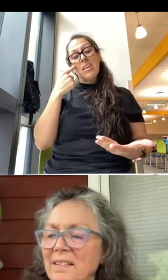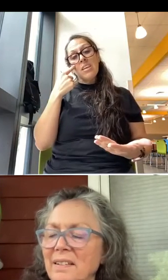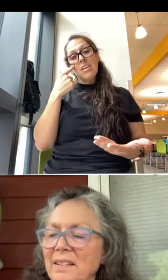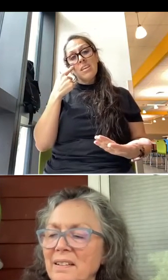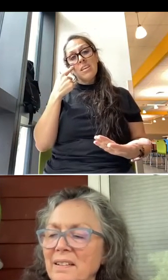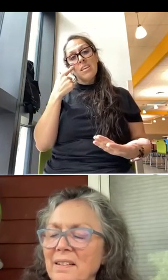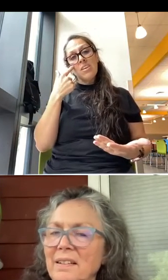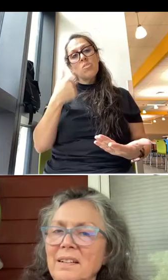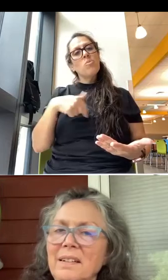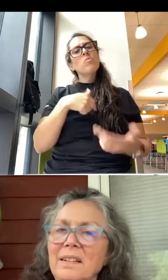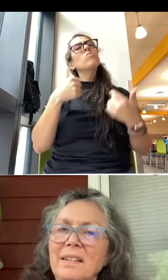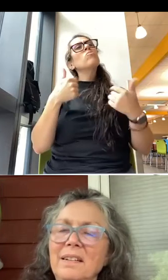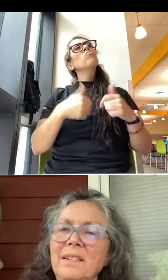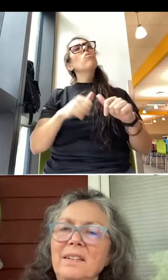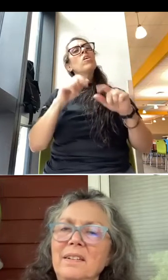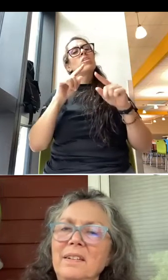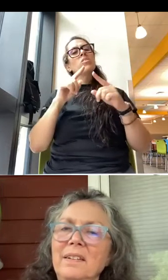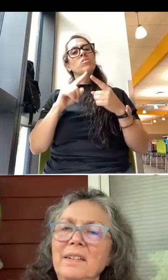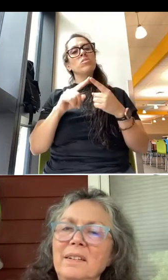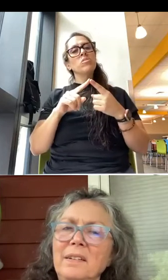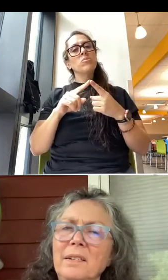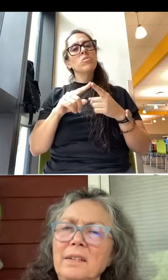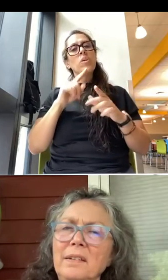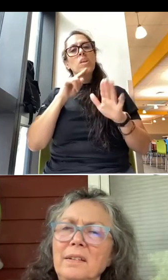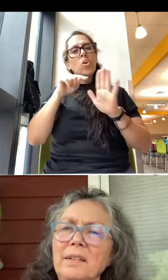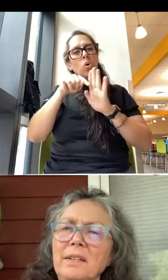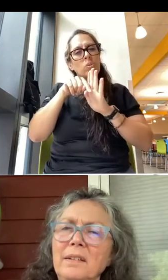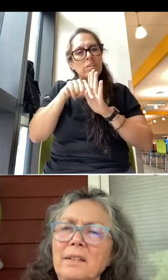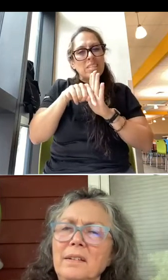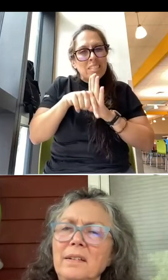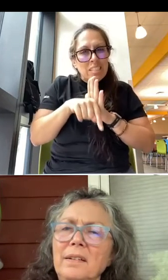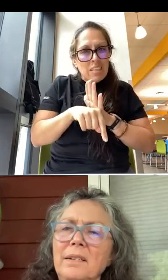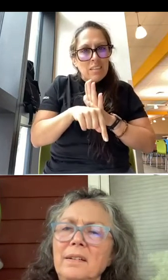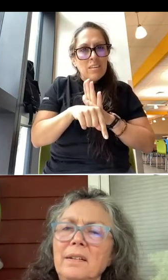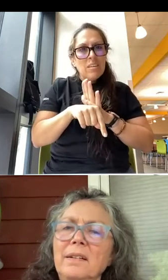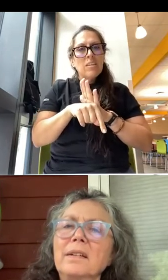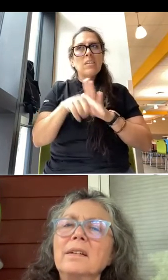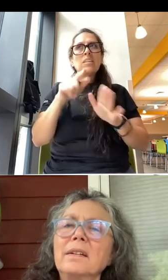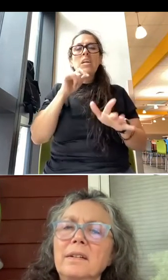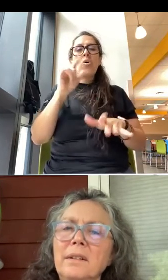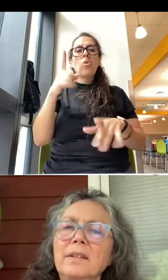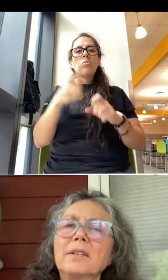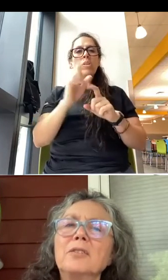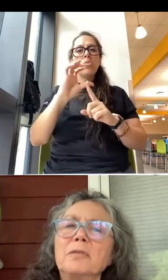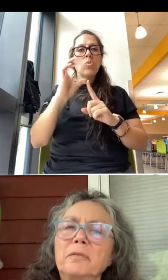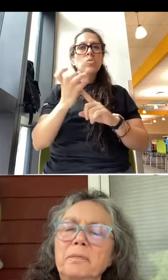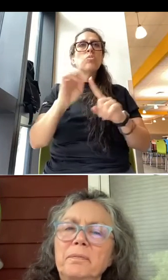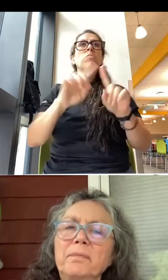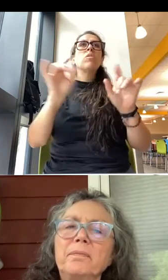we're trying to go deep, uh, not only with culture, but also with like um, with